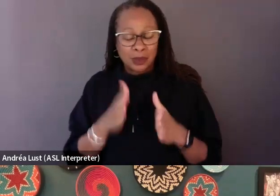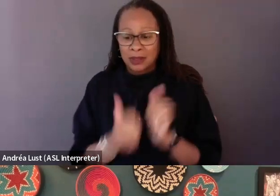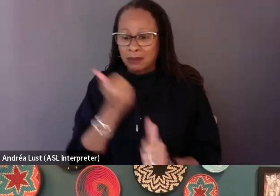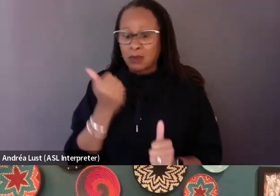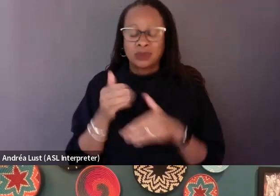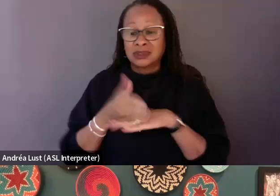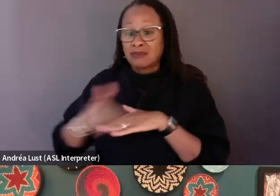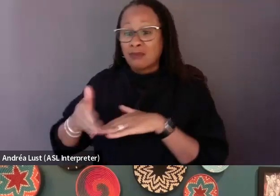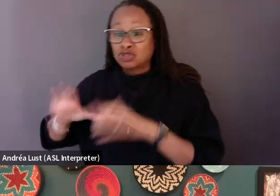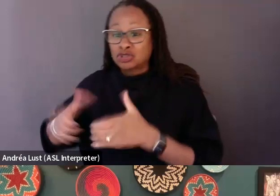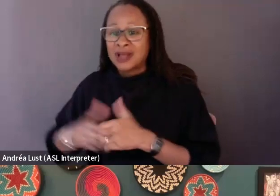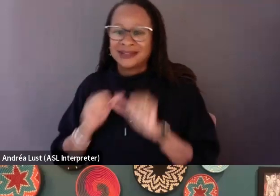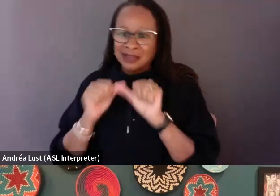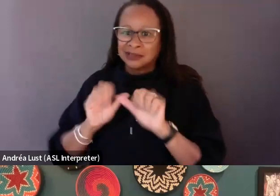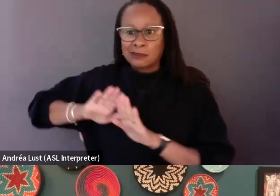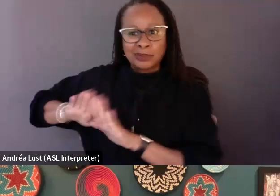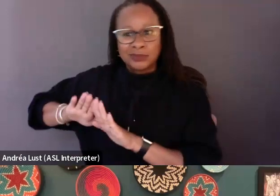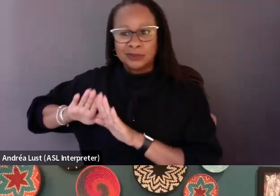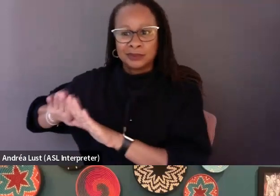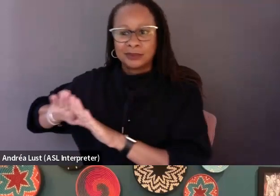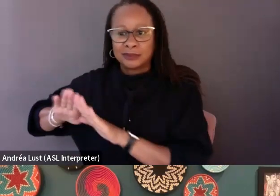who are constantly pushed in a corner by every which way?